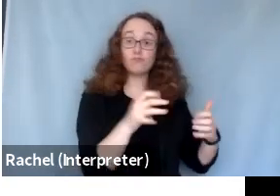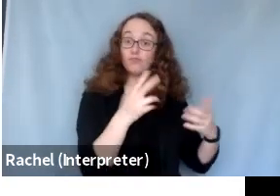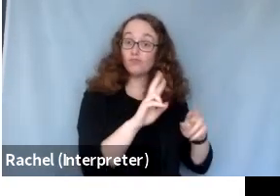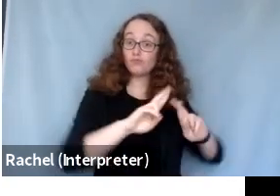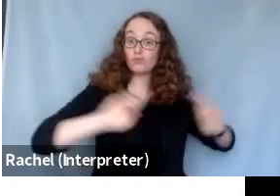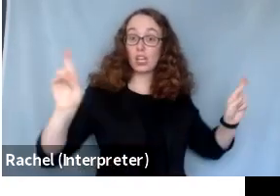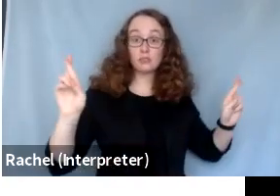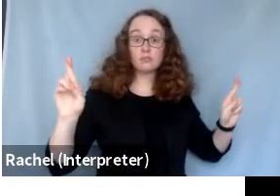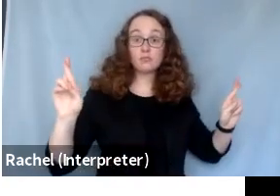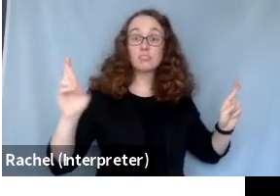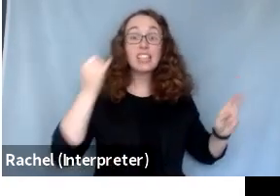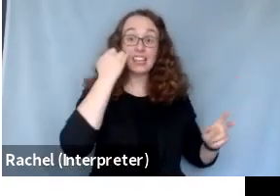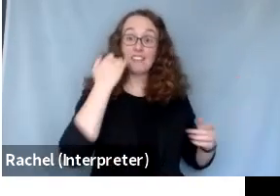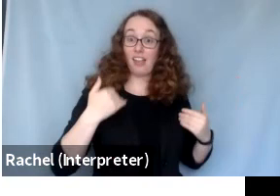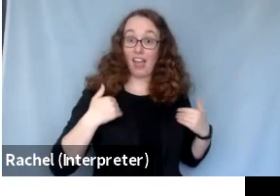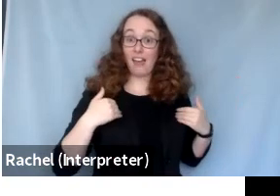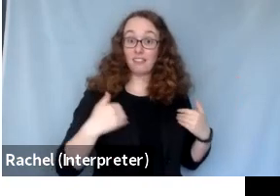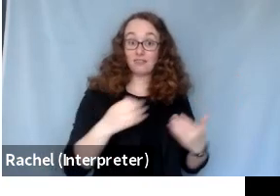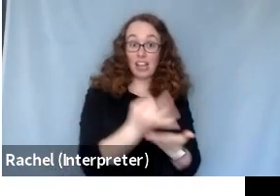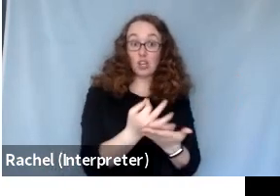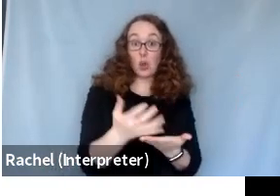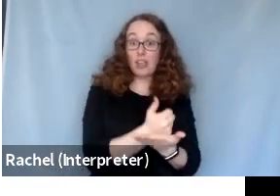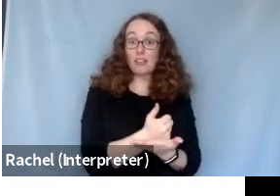will grab your your bundle, and we will process it through a